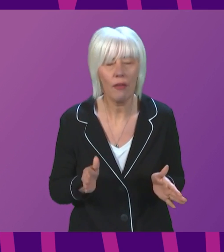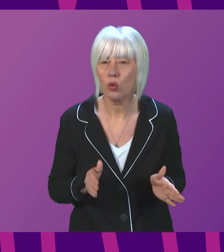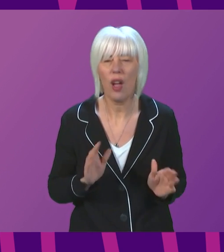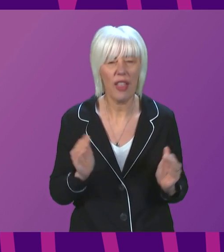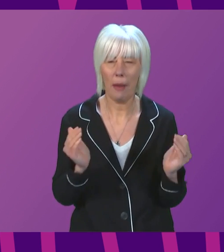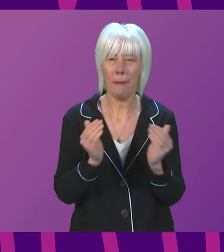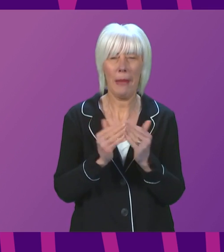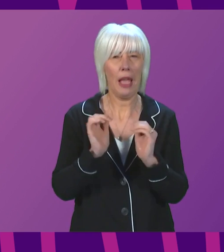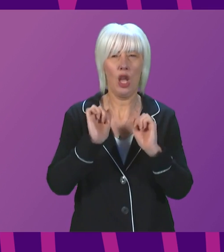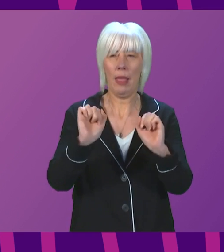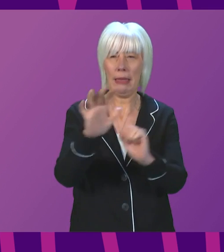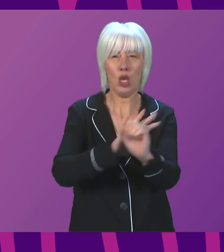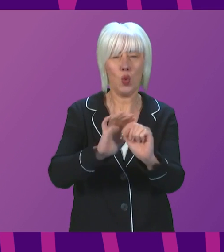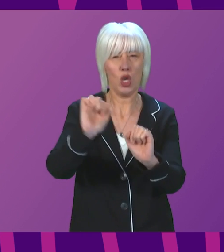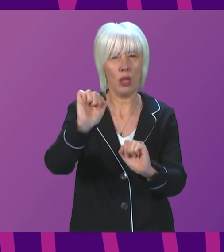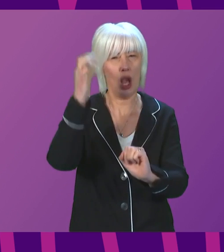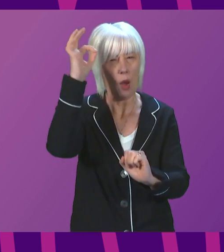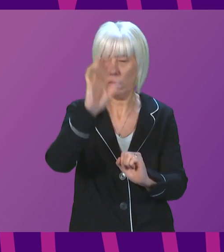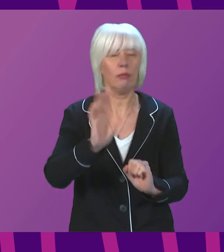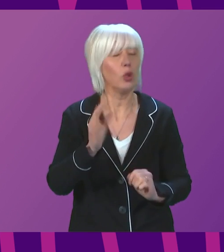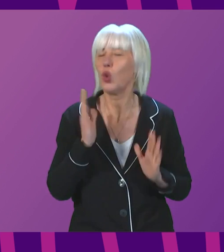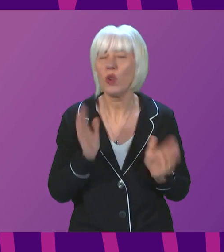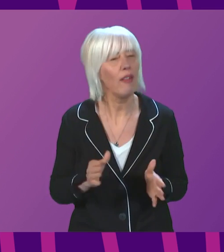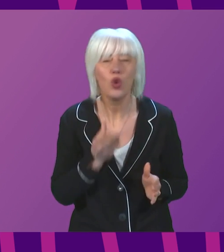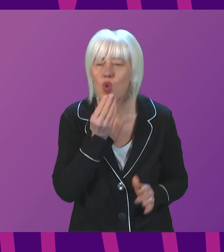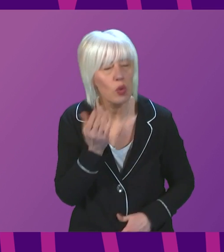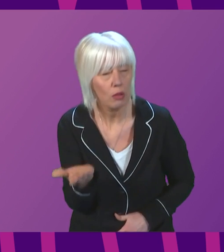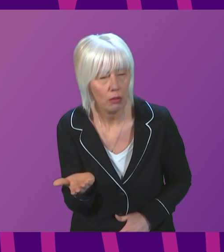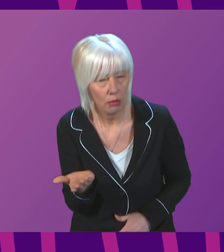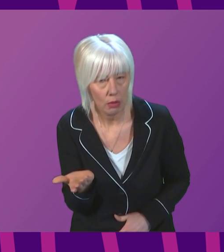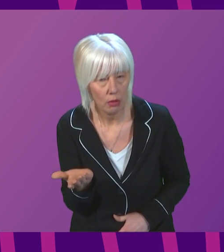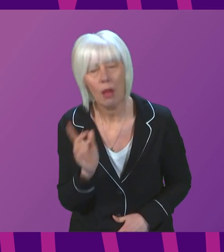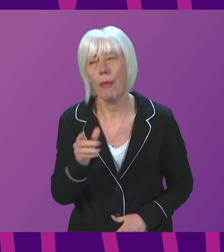their local circumstances. Of course, I would remind Douglas Ross that, in the Tories’ last local government manifesto—although